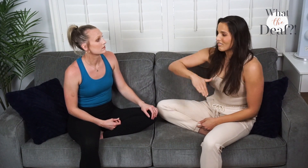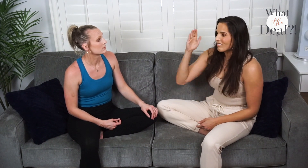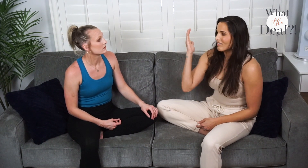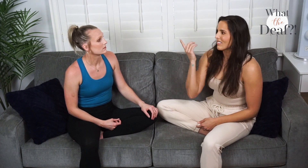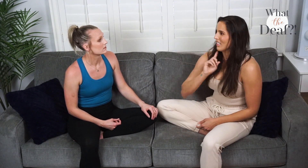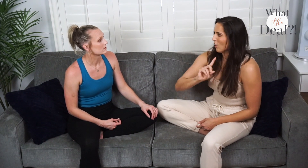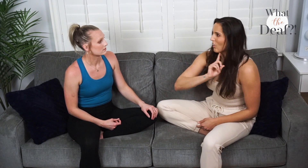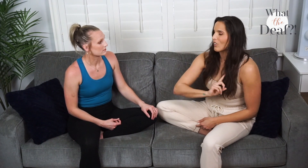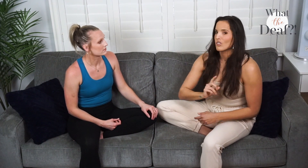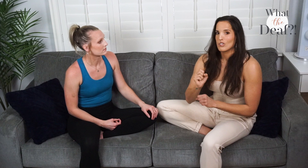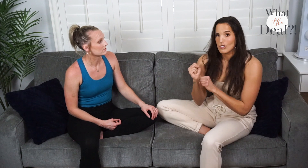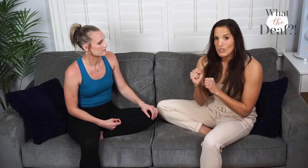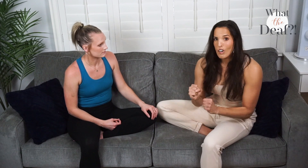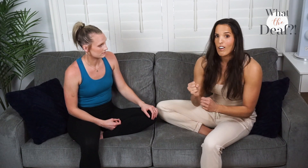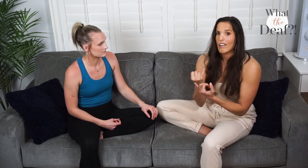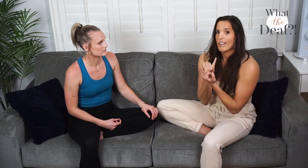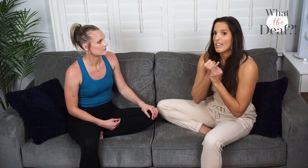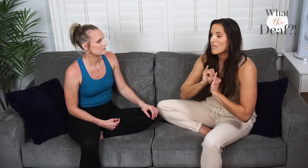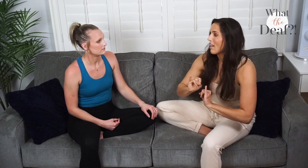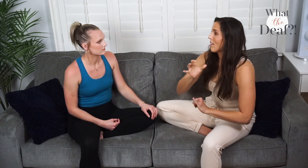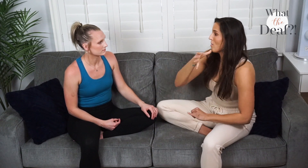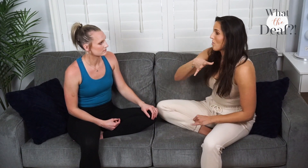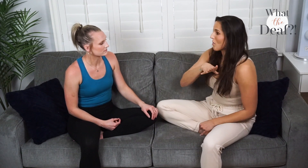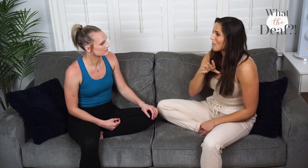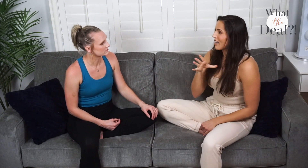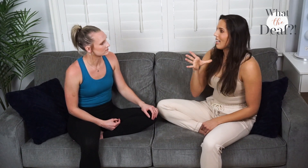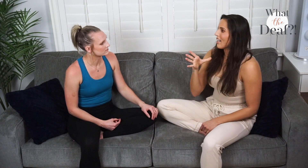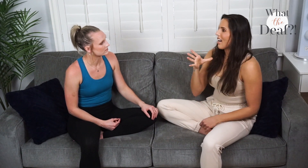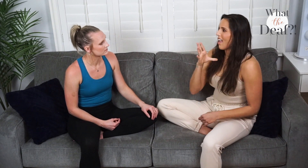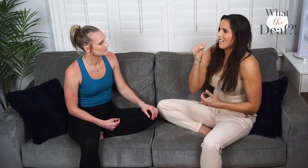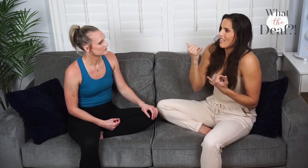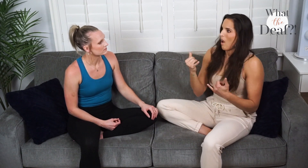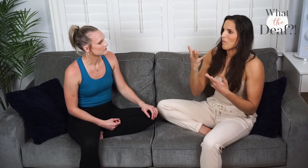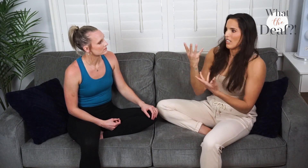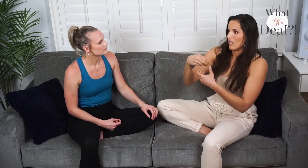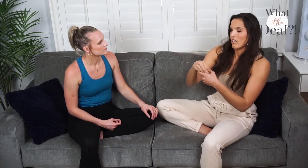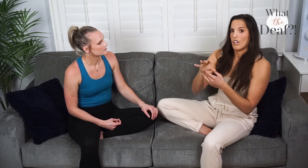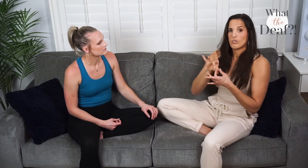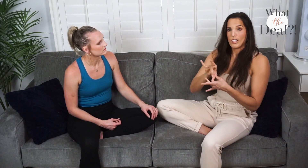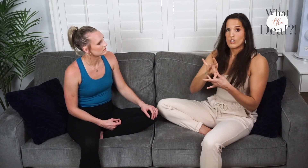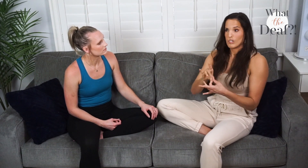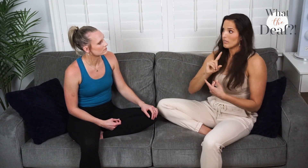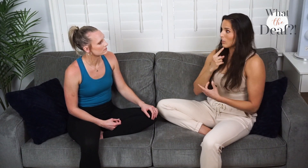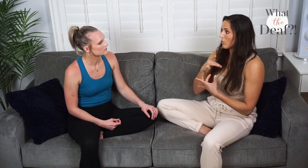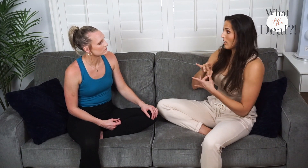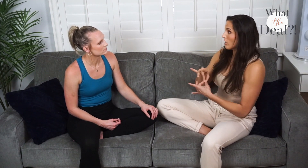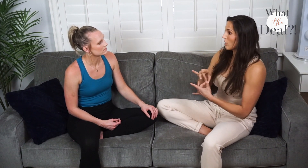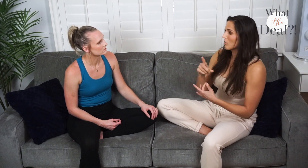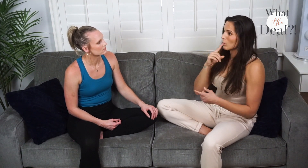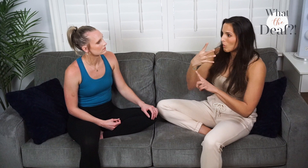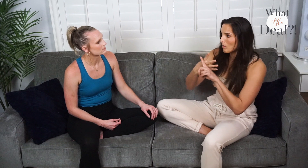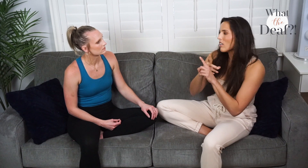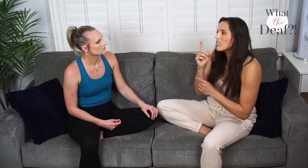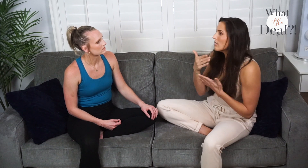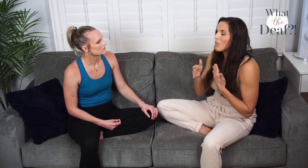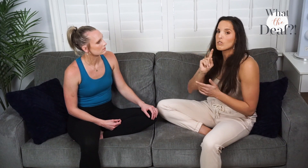Like Carly said, I grew up a single, strong, independent woman. And now getting into a relationship, a serious relationship,